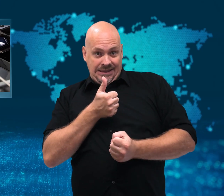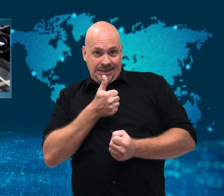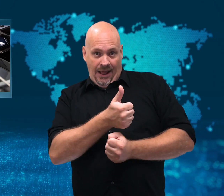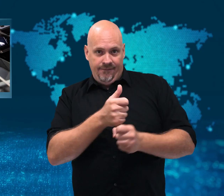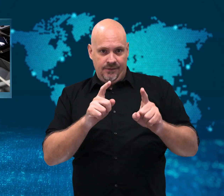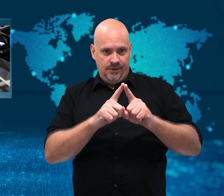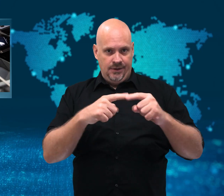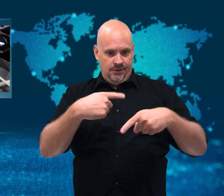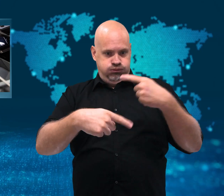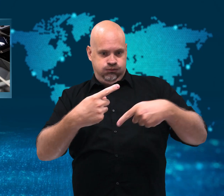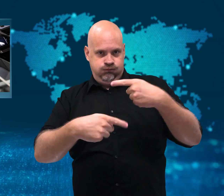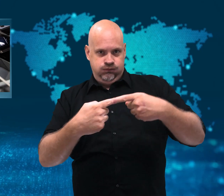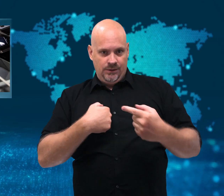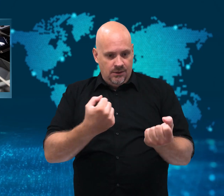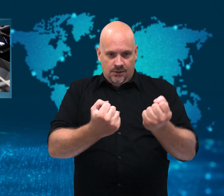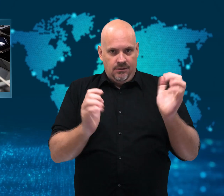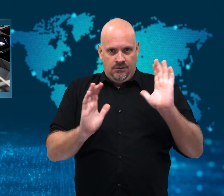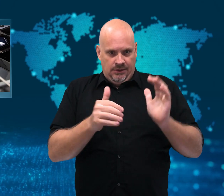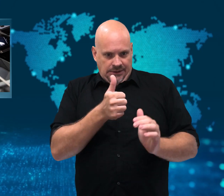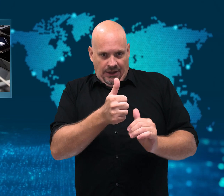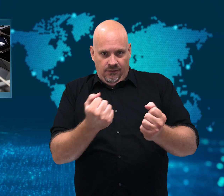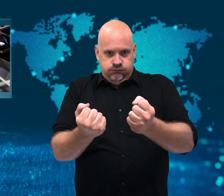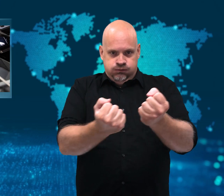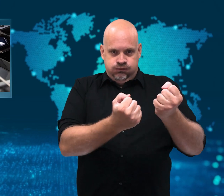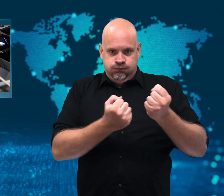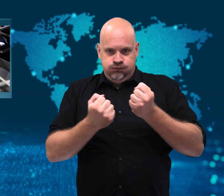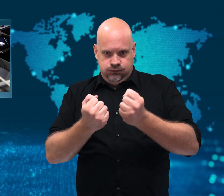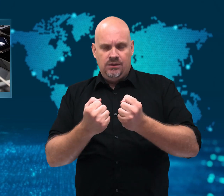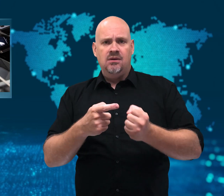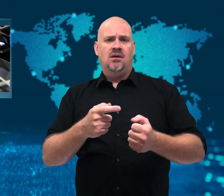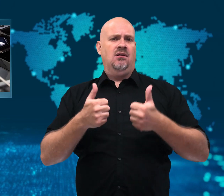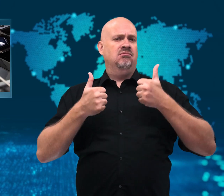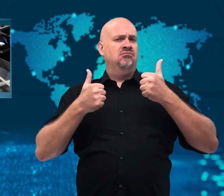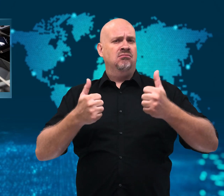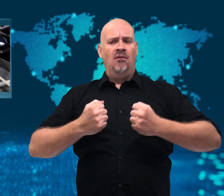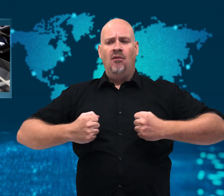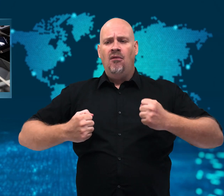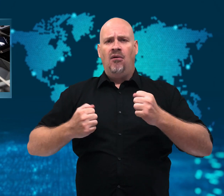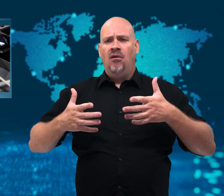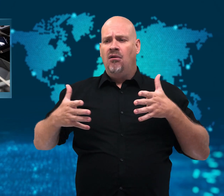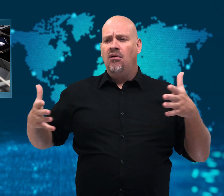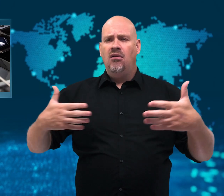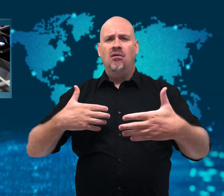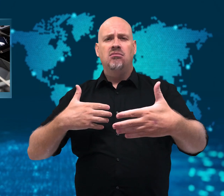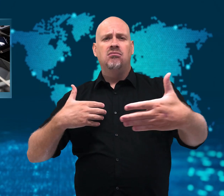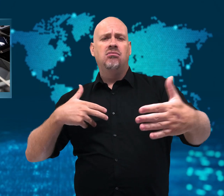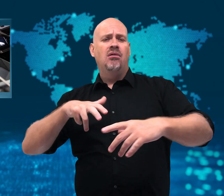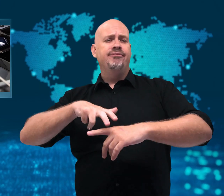This makes it comfortable on long highway drives.